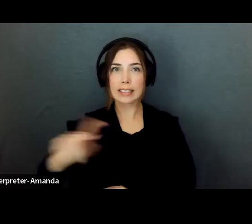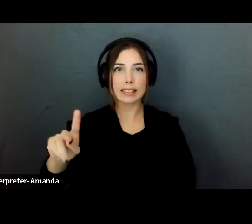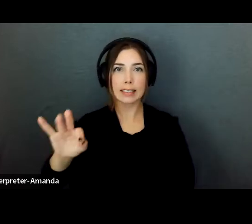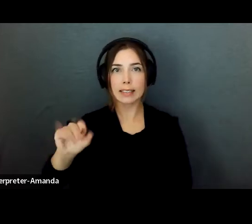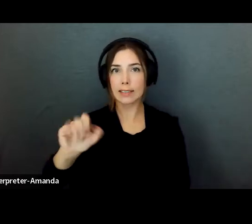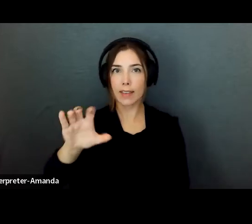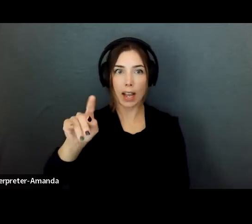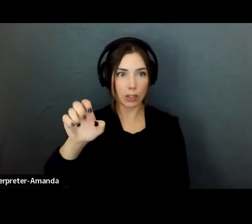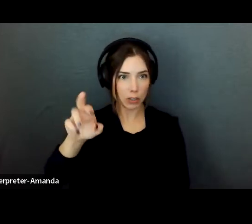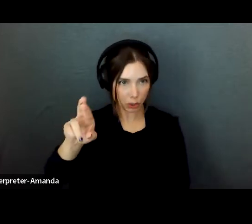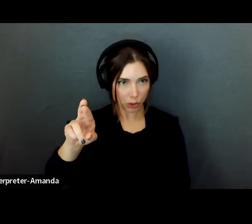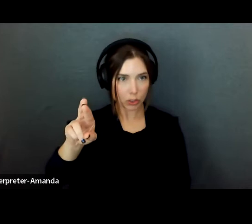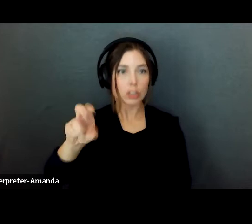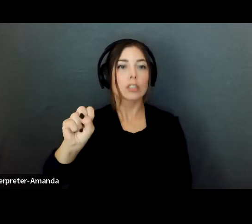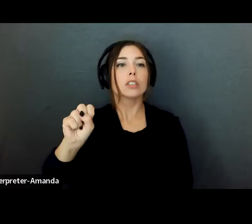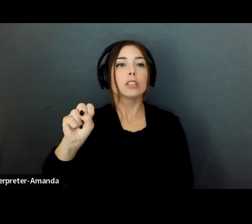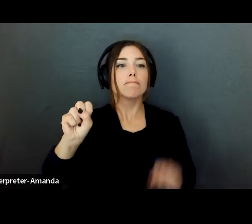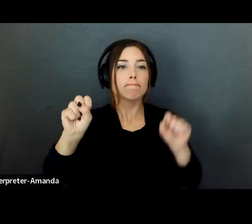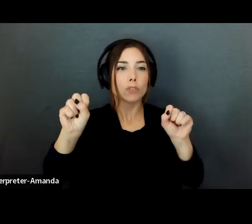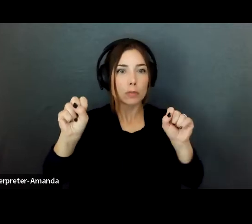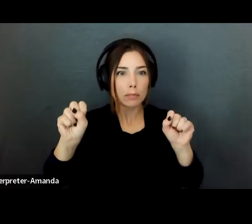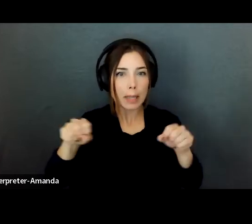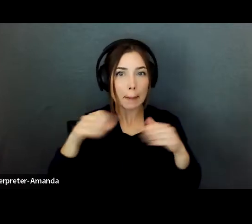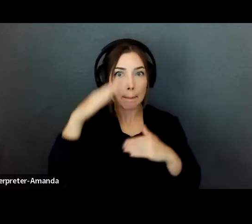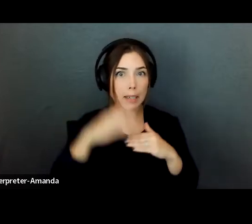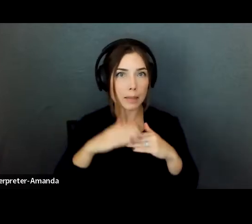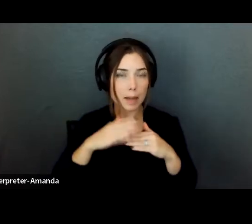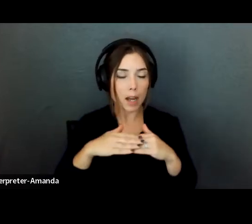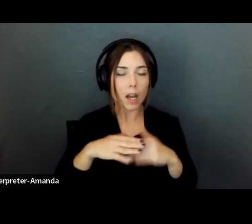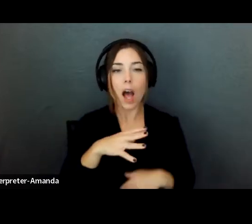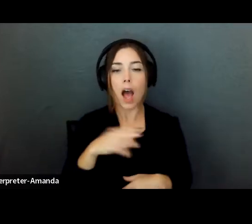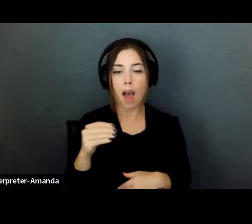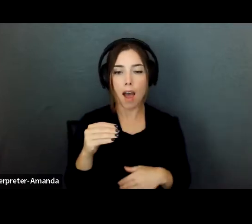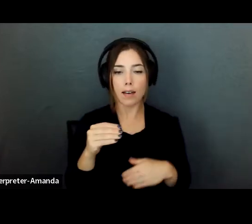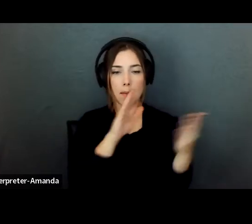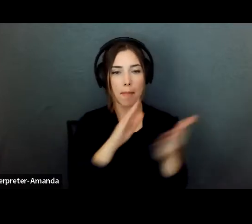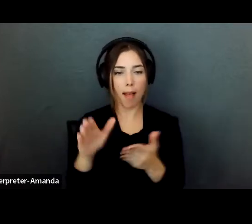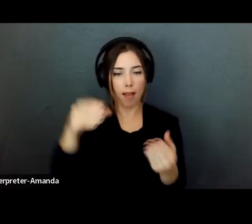And the plan should be understood by the individual, that means it should be free of jargon and